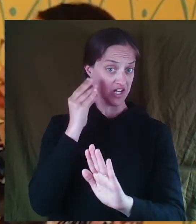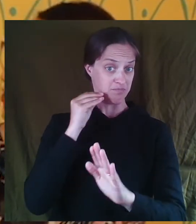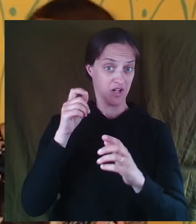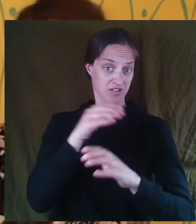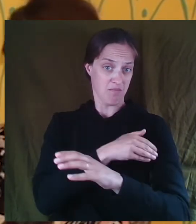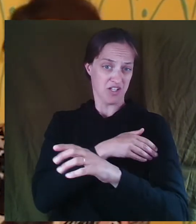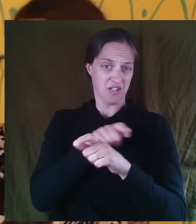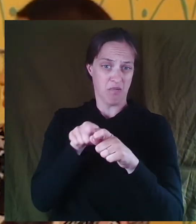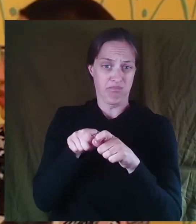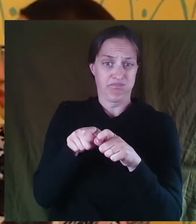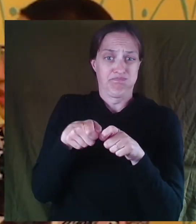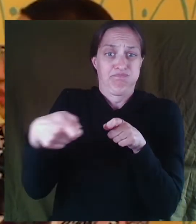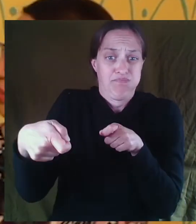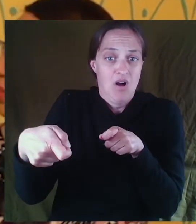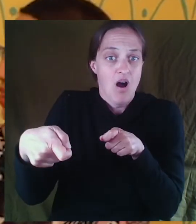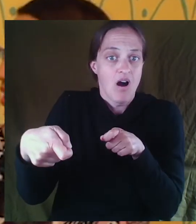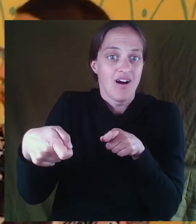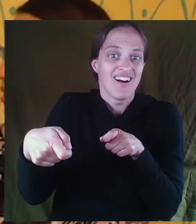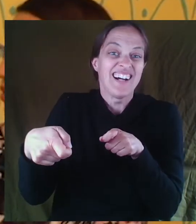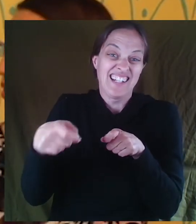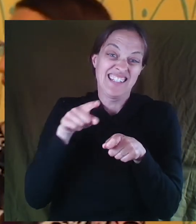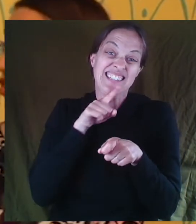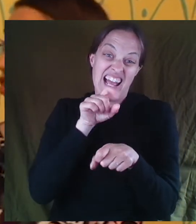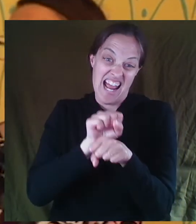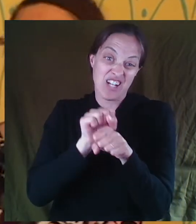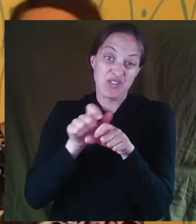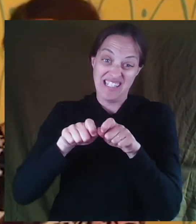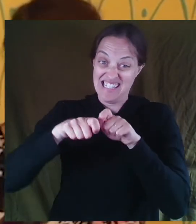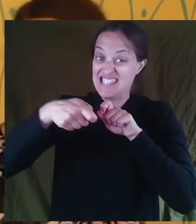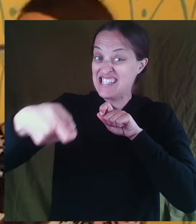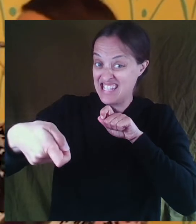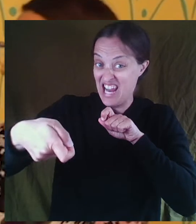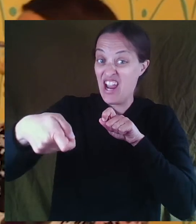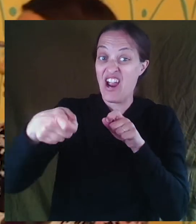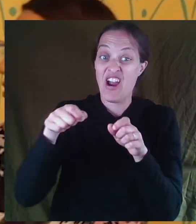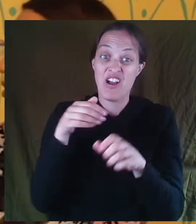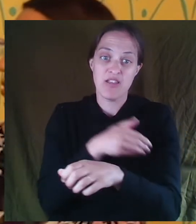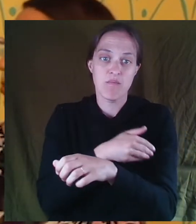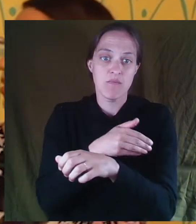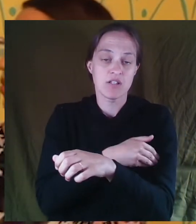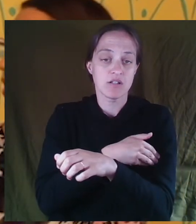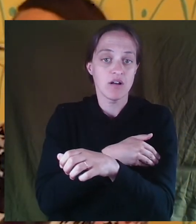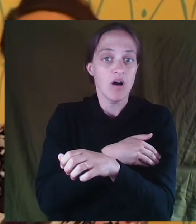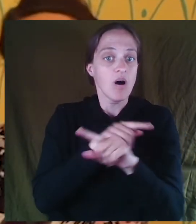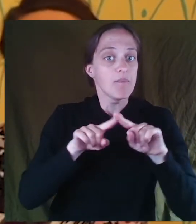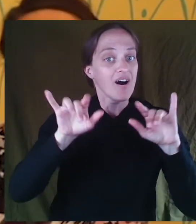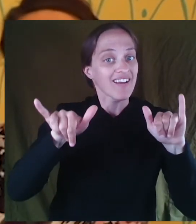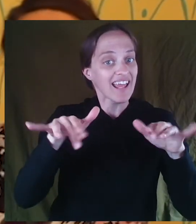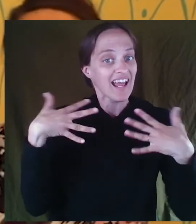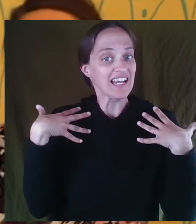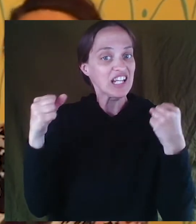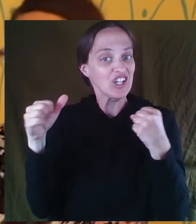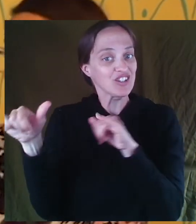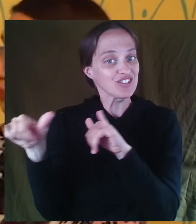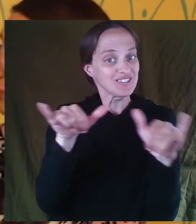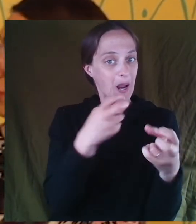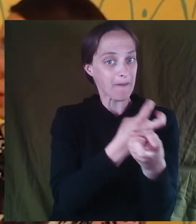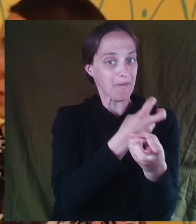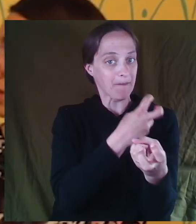Did you ever pull a muscle? Pulling a muscle is actually tearing your muscle. Muscles can heal like bones.